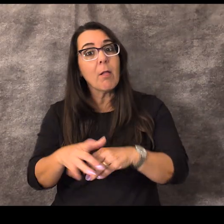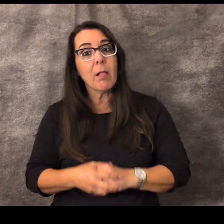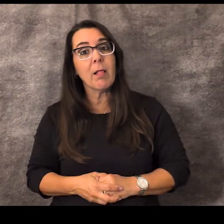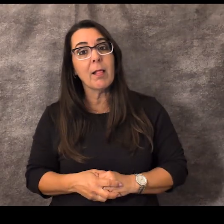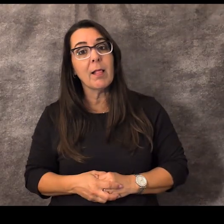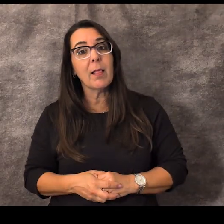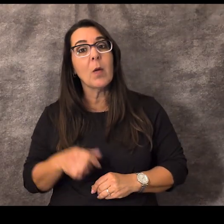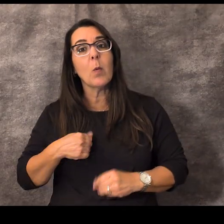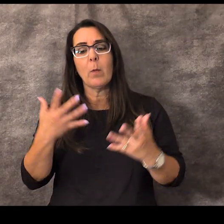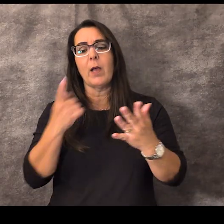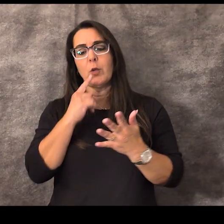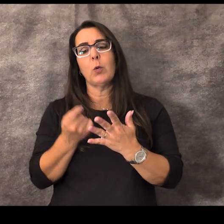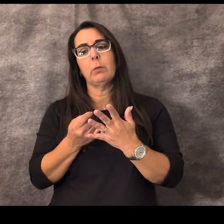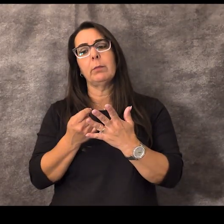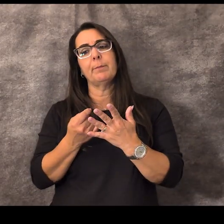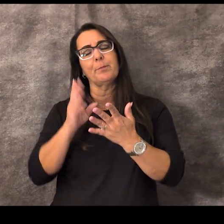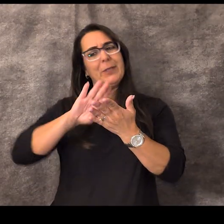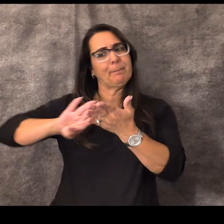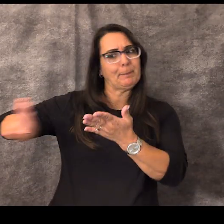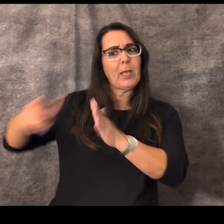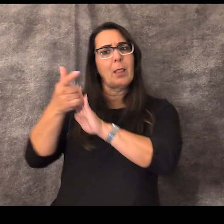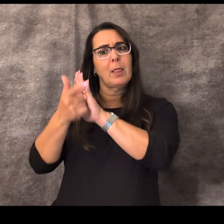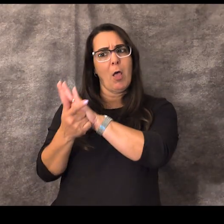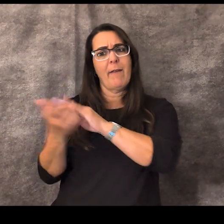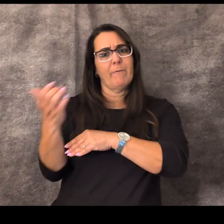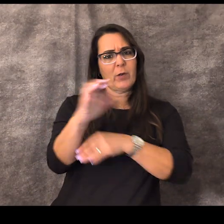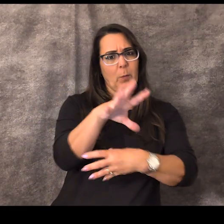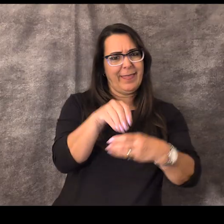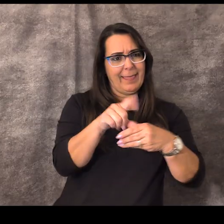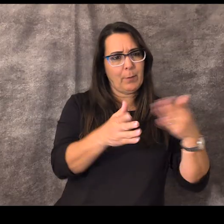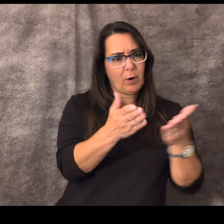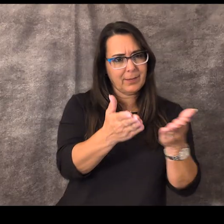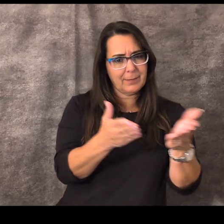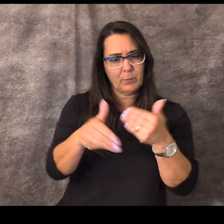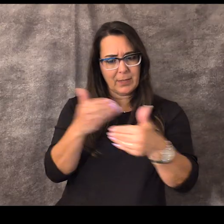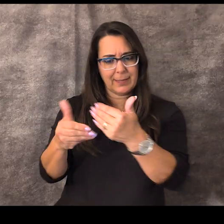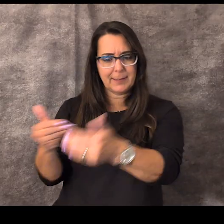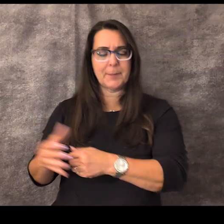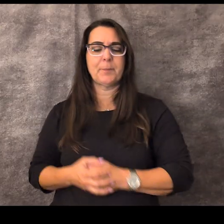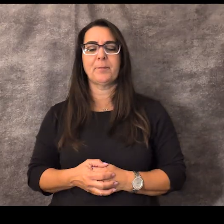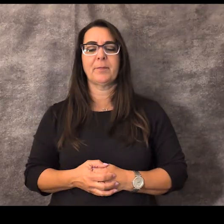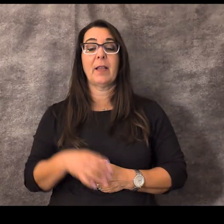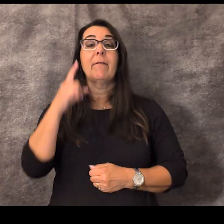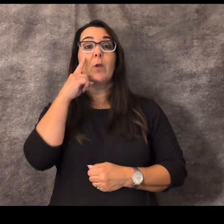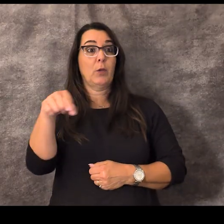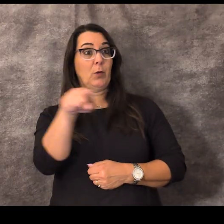Eliminating law enforcement. Those are sort of the metrics, right? To you and the community. (Sarah) Like this is your settlement